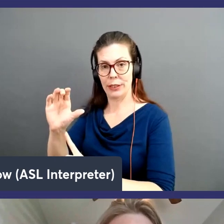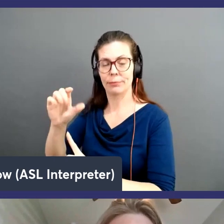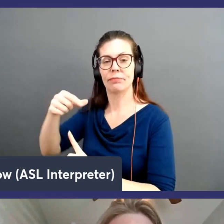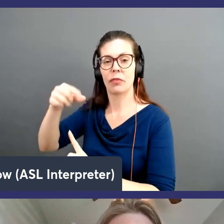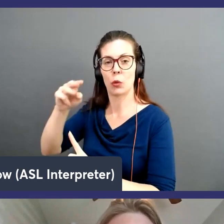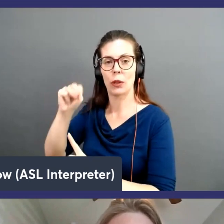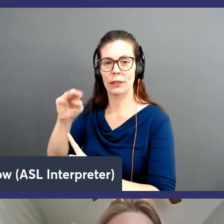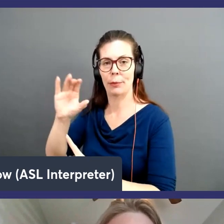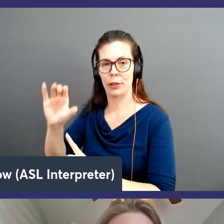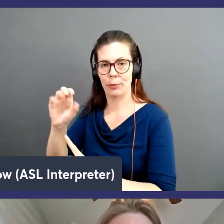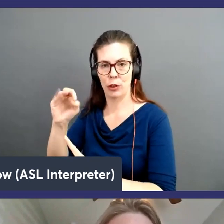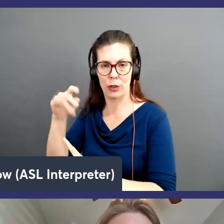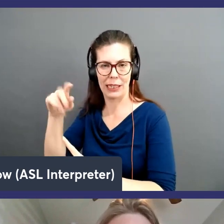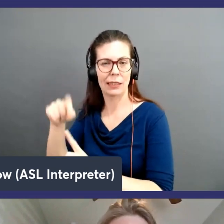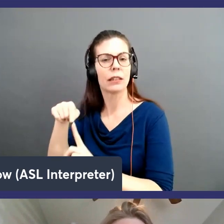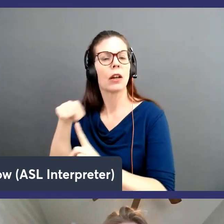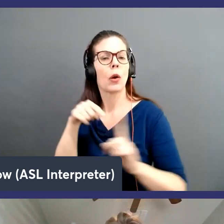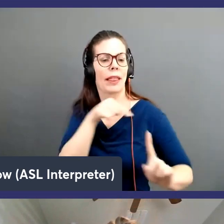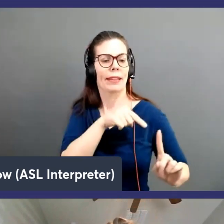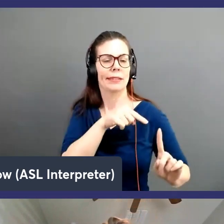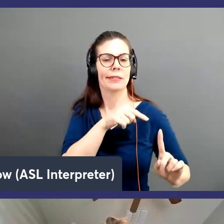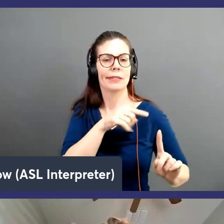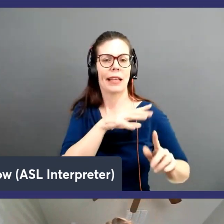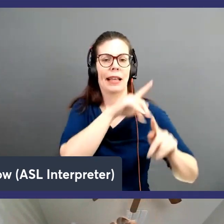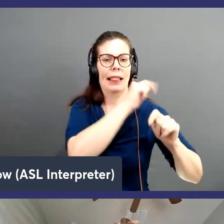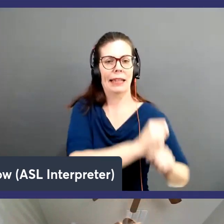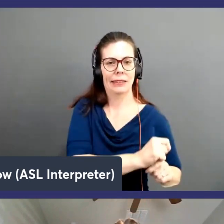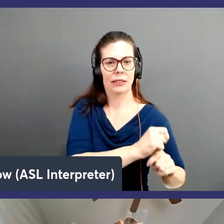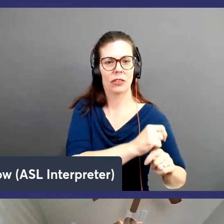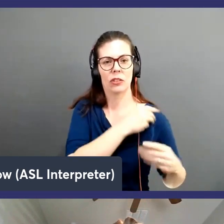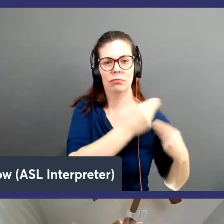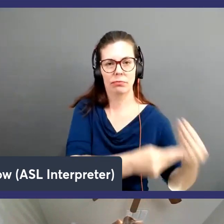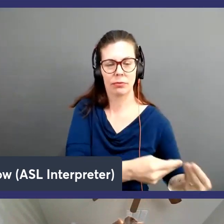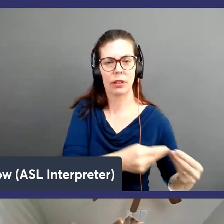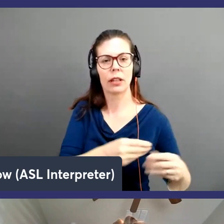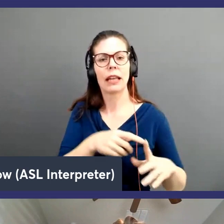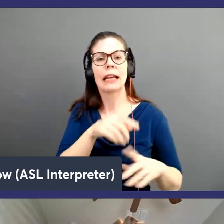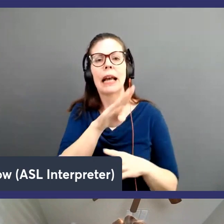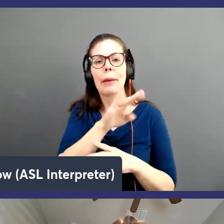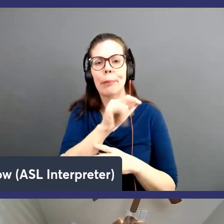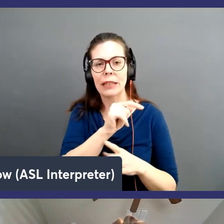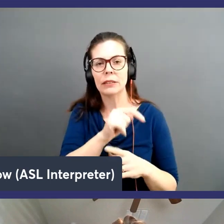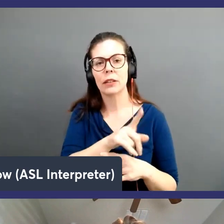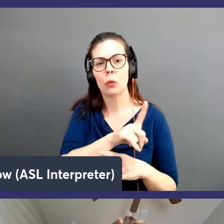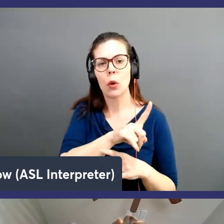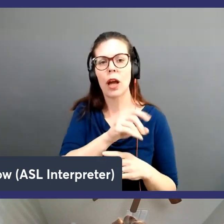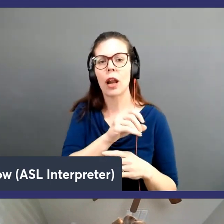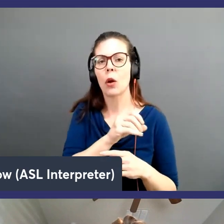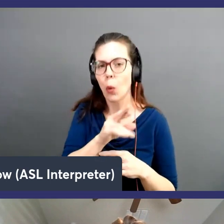in a classical computer is a bit, it's a 1 or a 0, the fundamental unit of a quantum computer